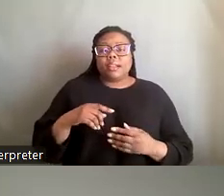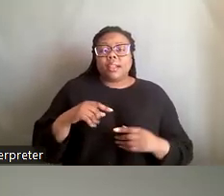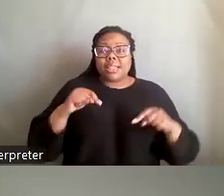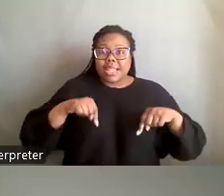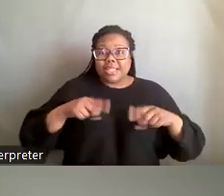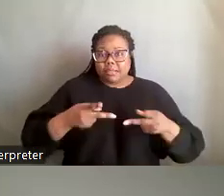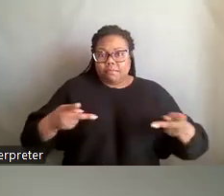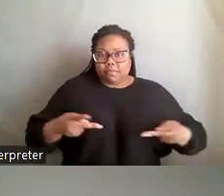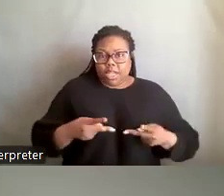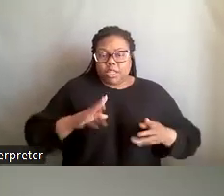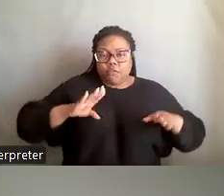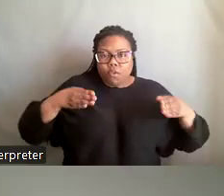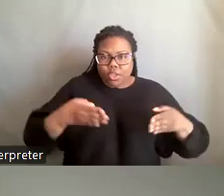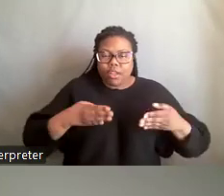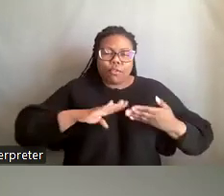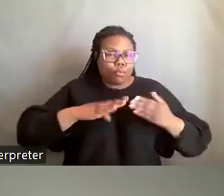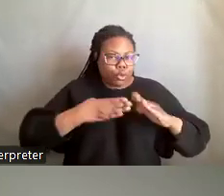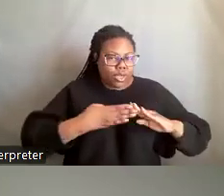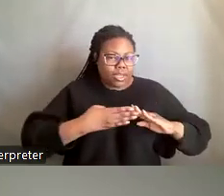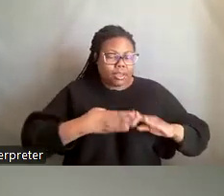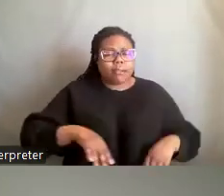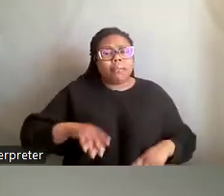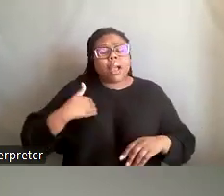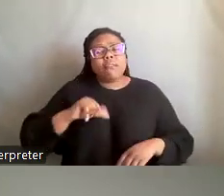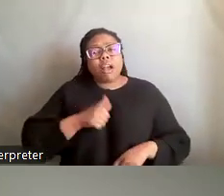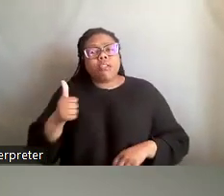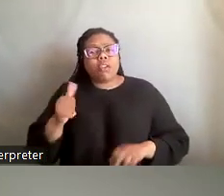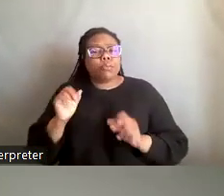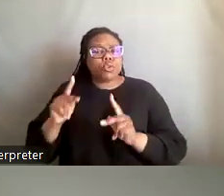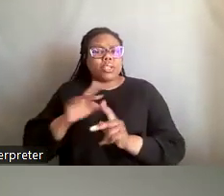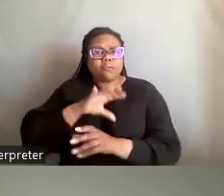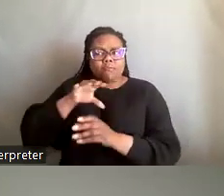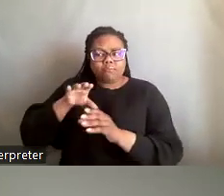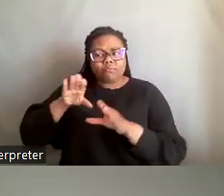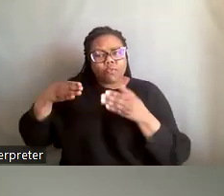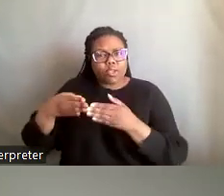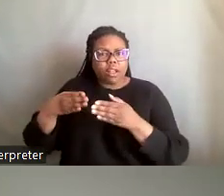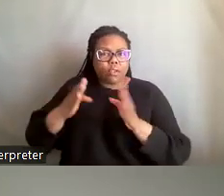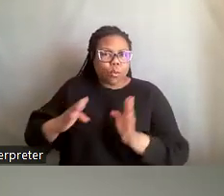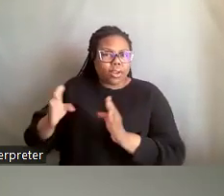we talk about policy advocacy. So this space is really designed to focus on the community organizing side of